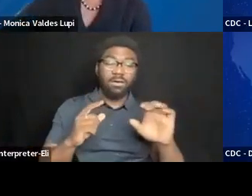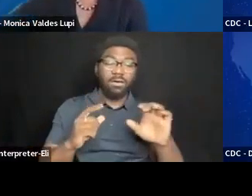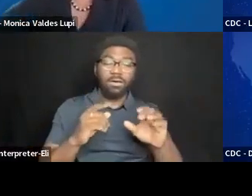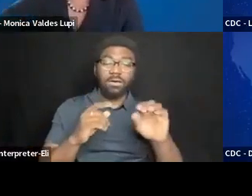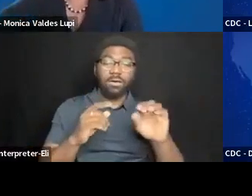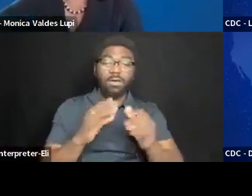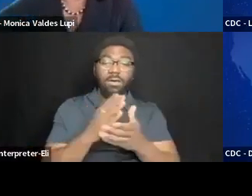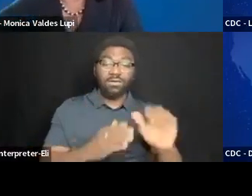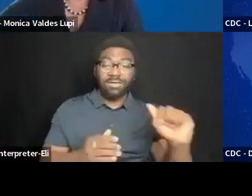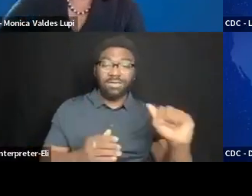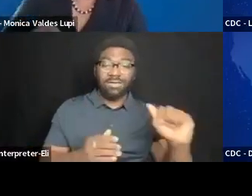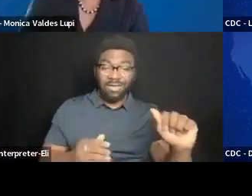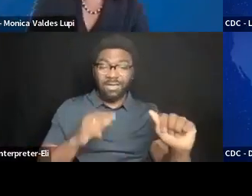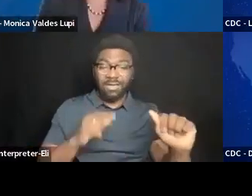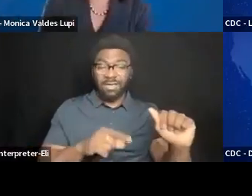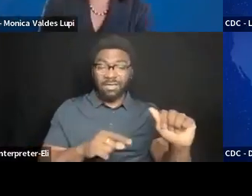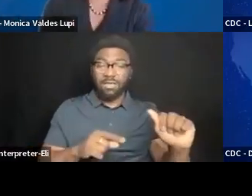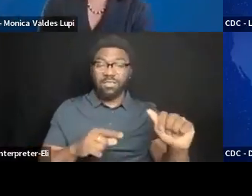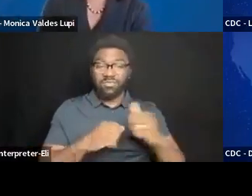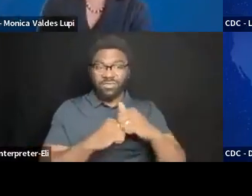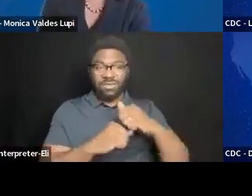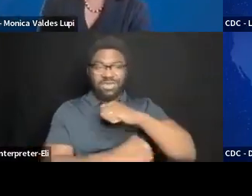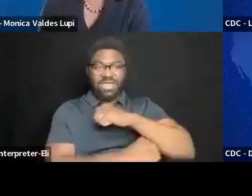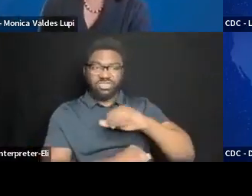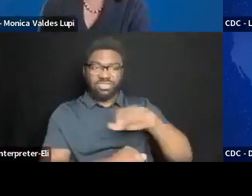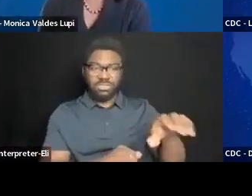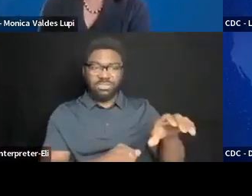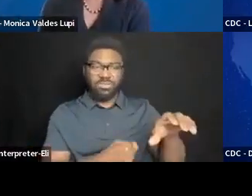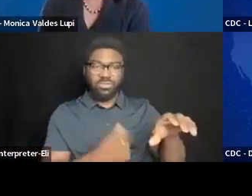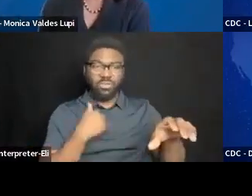this is where there's a real opportunity to think about strengthening some of the policies,